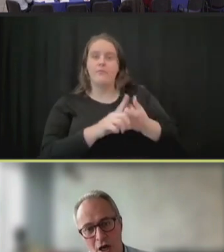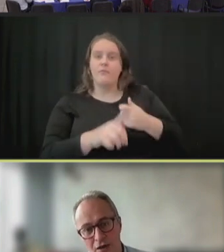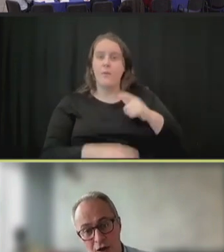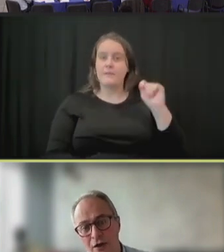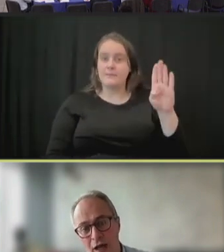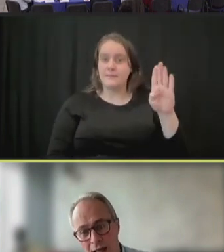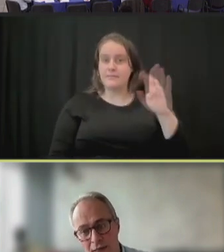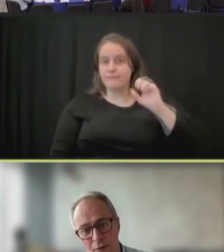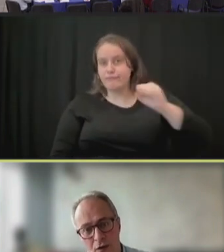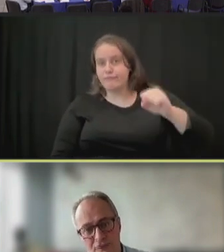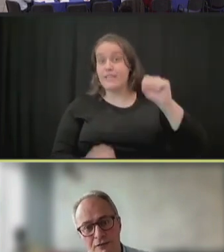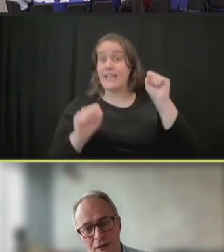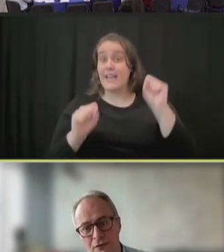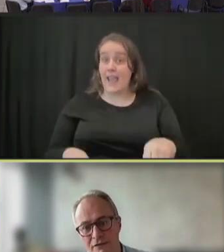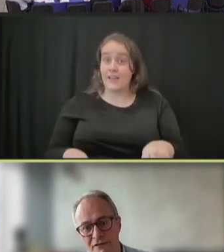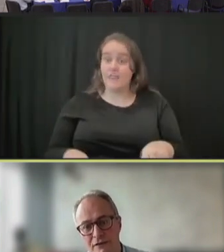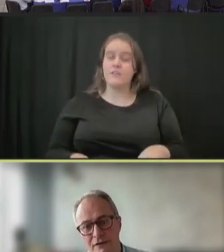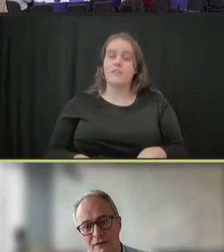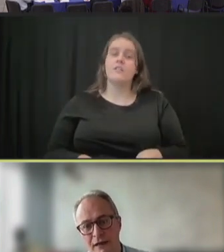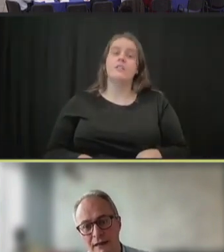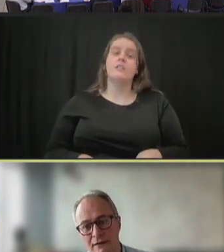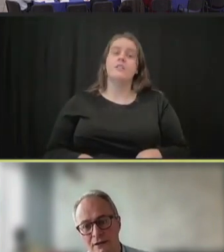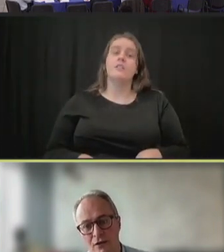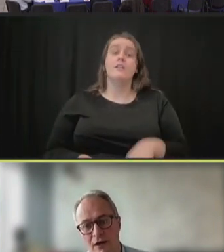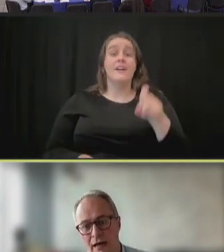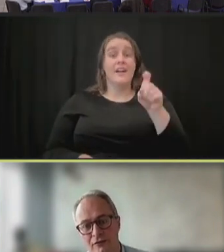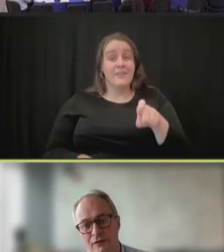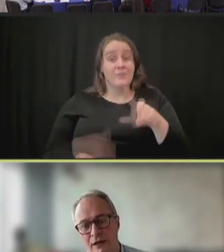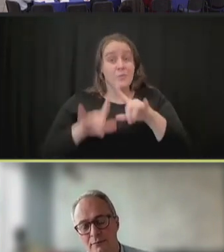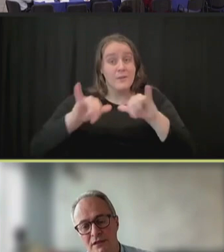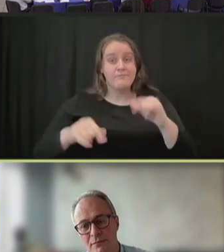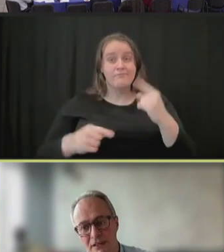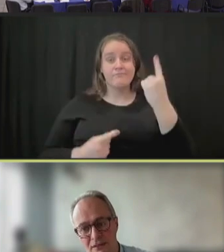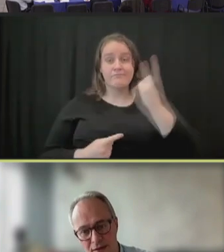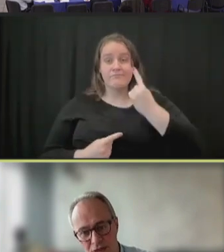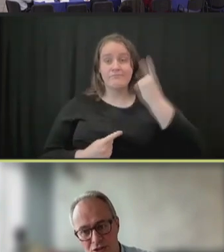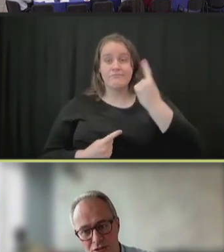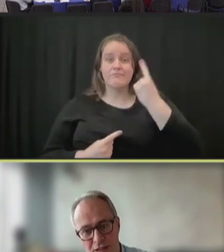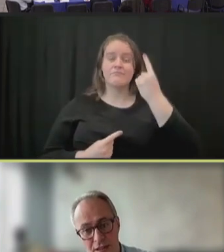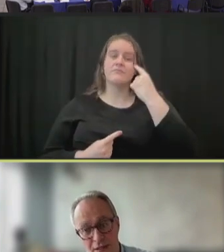On the other hand, we also need to consider that, you know, after Mtb infection,